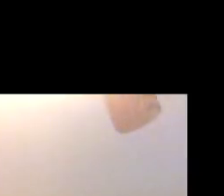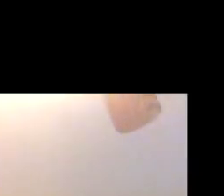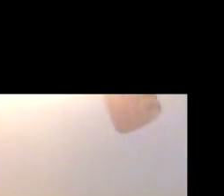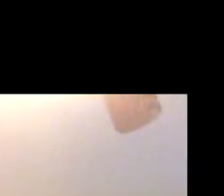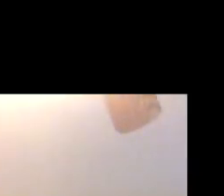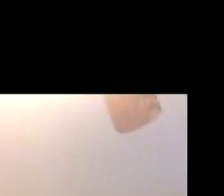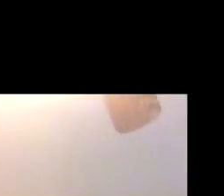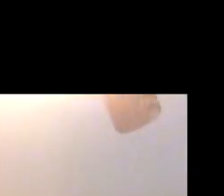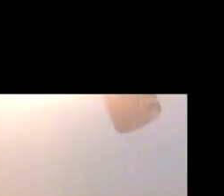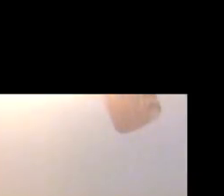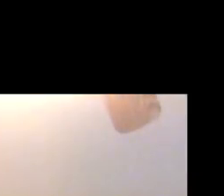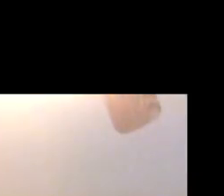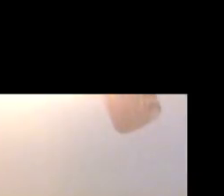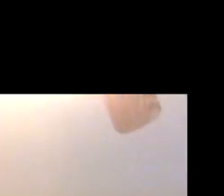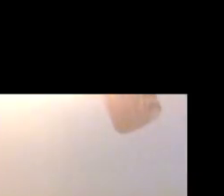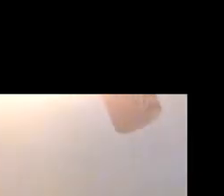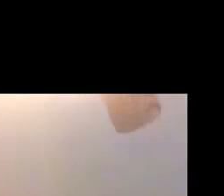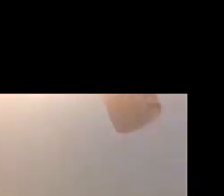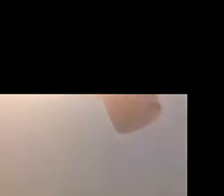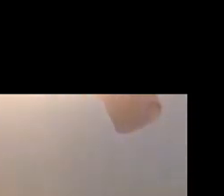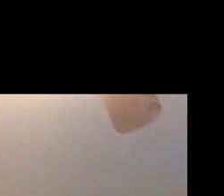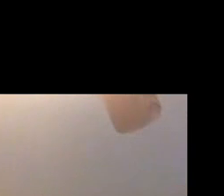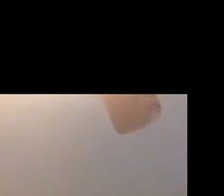why again, why I'm so against any type of stereotypes of Native people, because it